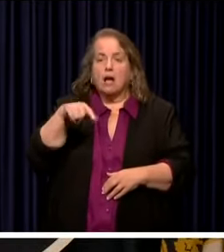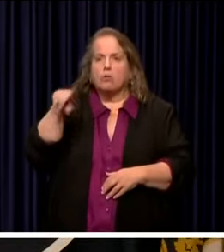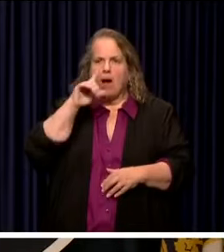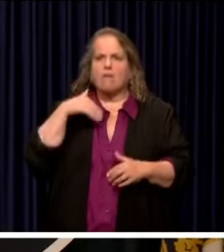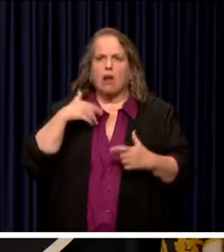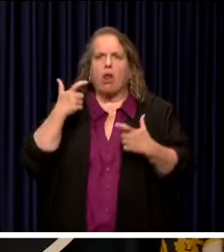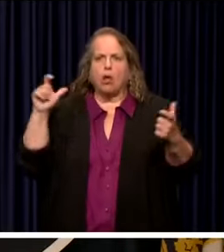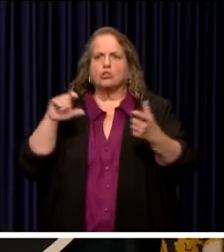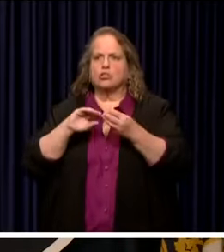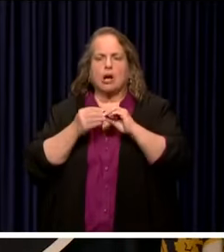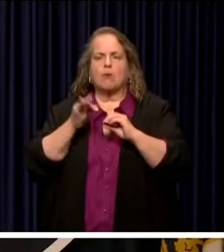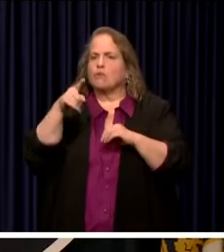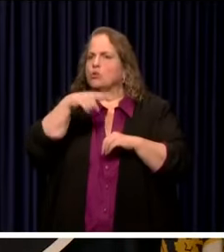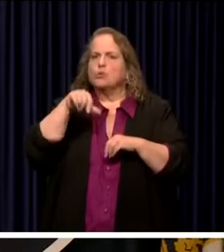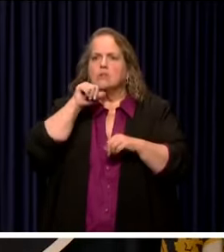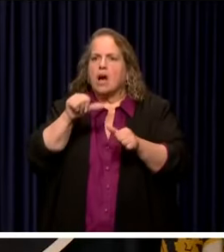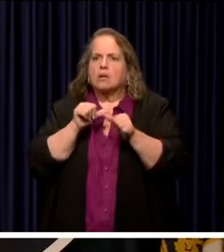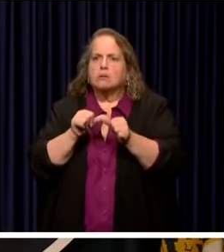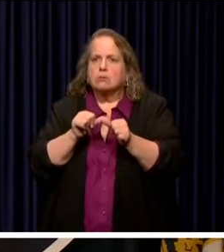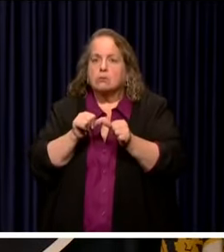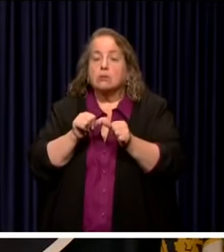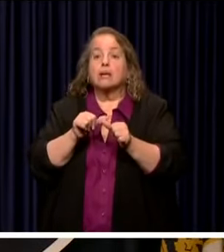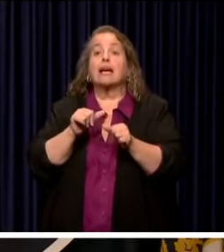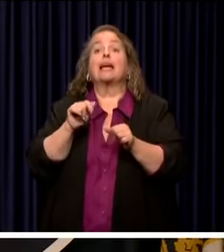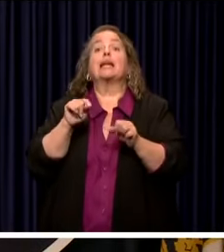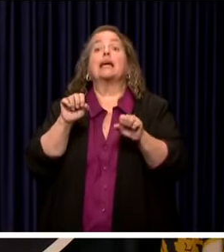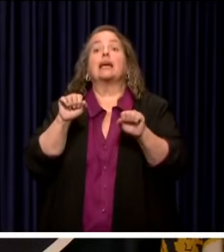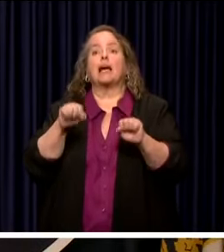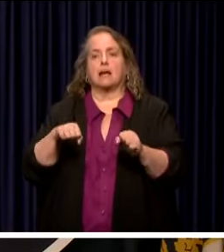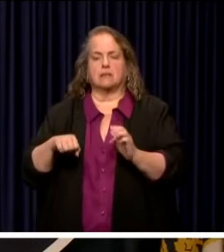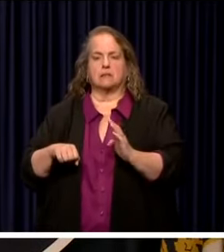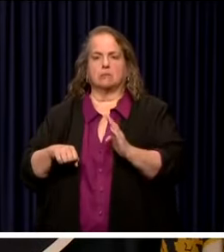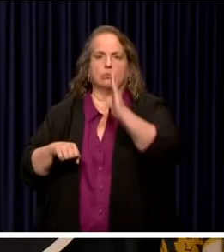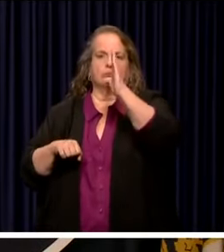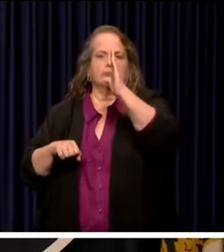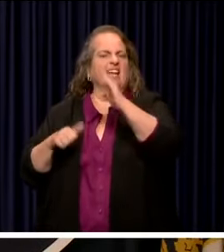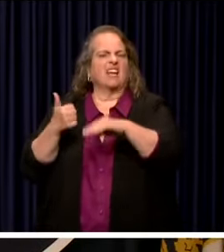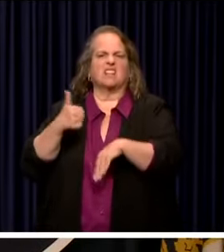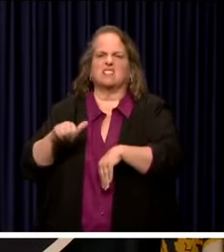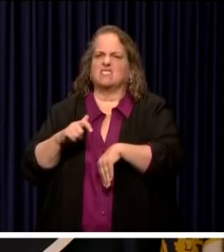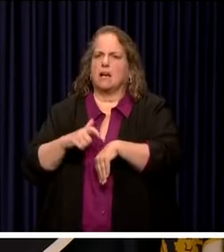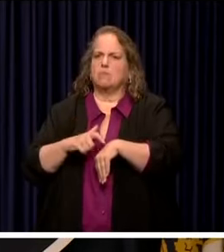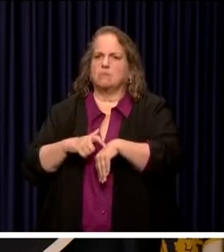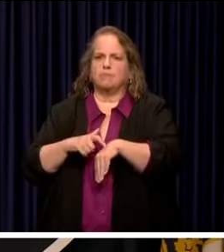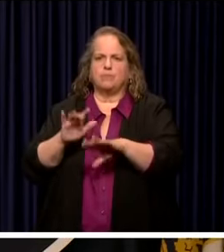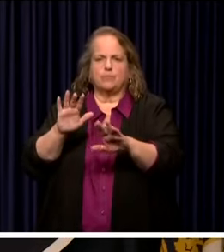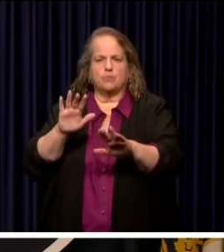HAVE PLATEAUED IT BECAUSE WE HAD MORE BETTER INFORMATION AND WE ARE MORE COMMITTED TO PRESENTING